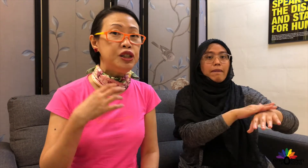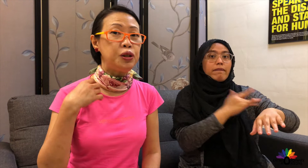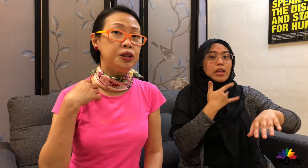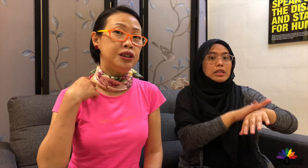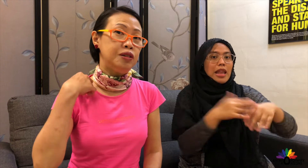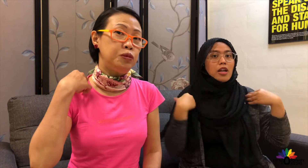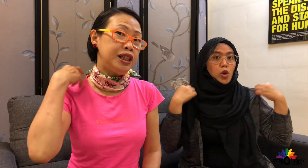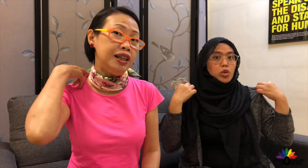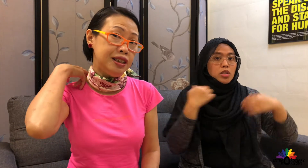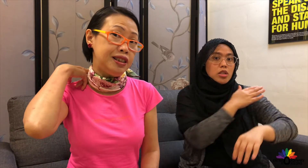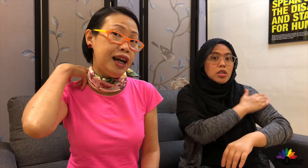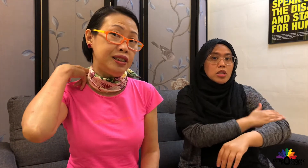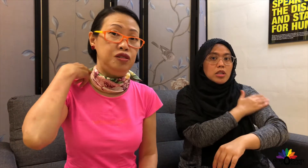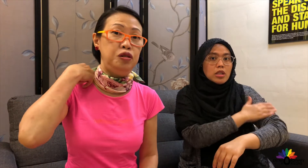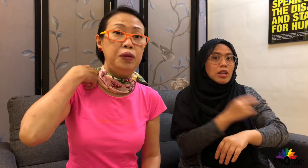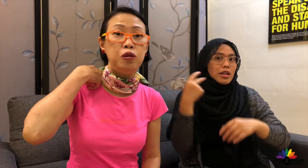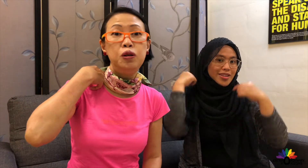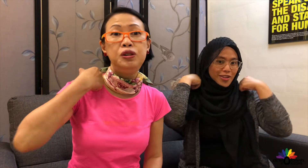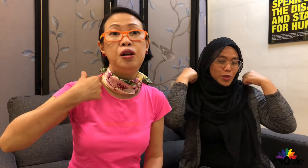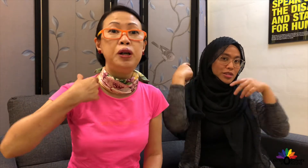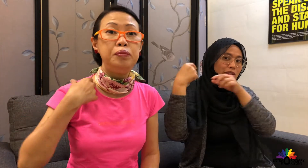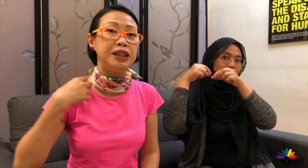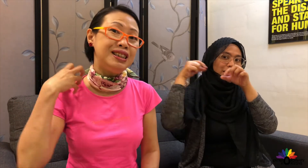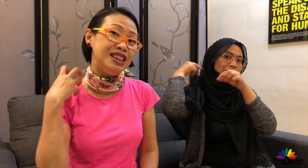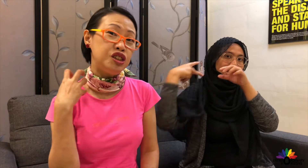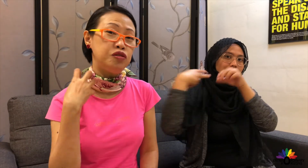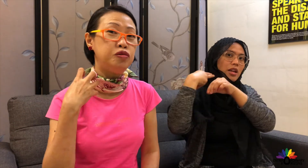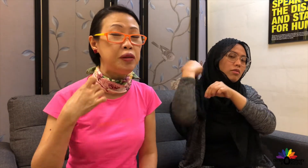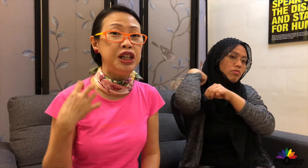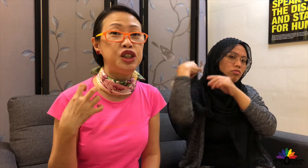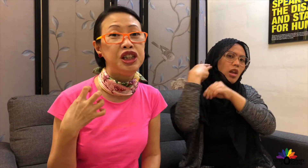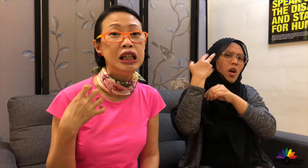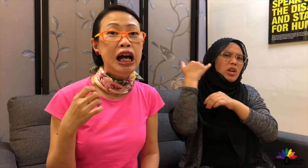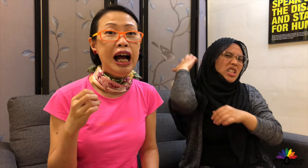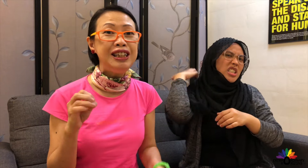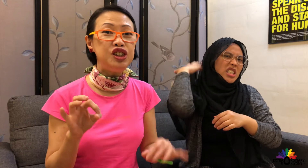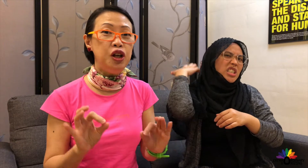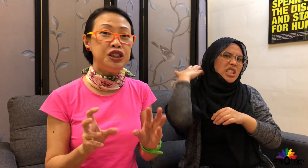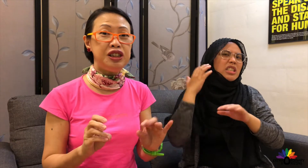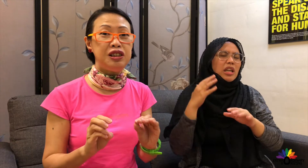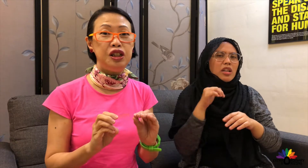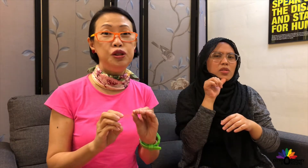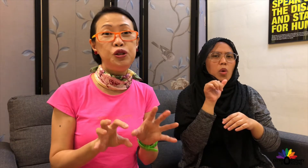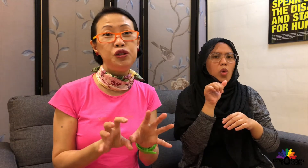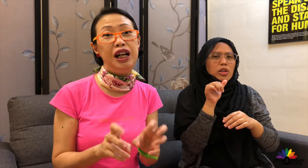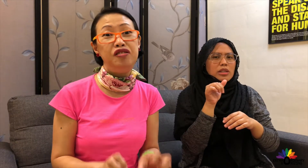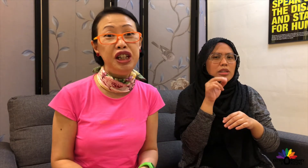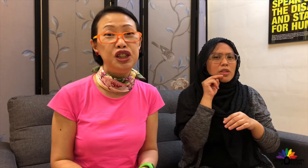So, we cut the tags from our clothes away because it's very itchy, and it is not just the usual kind of itch.